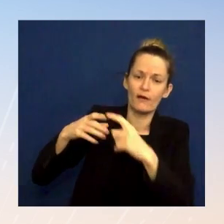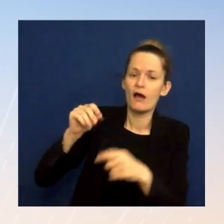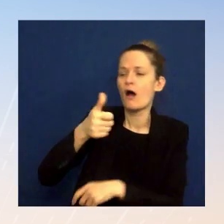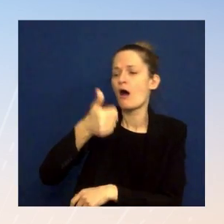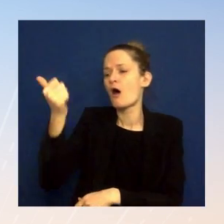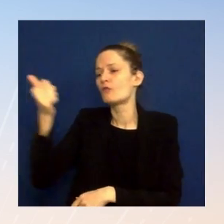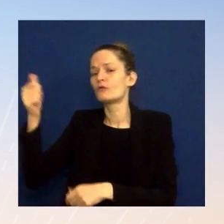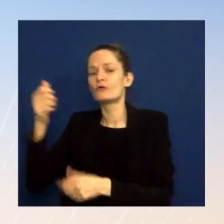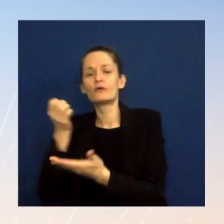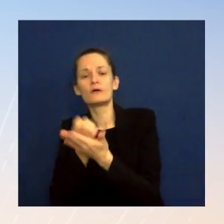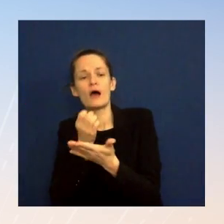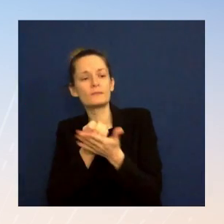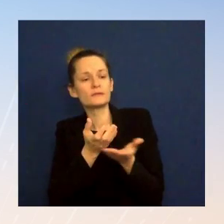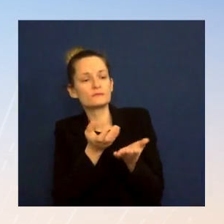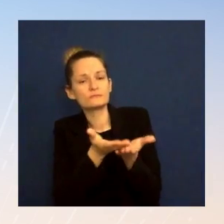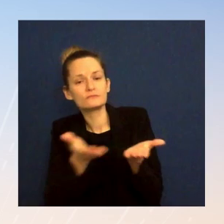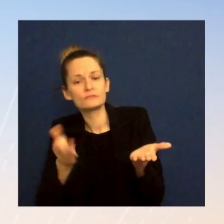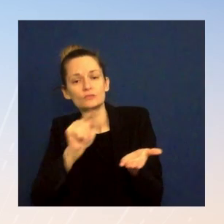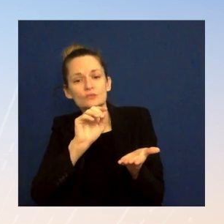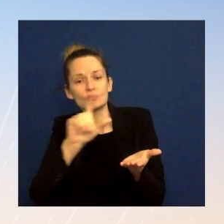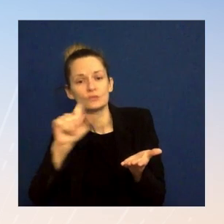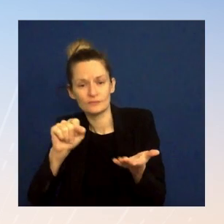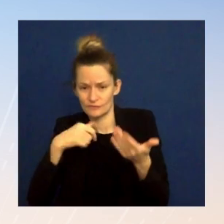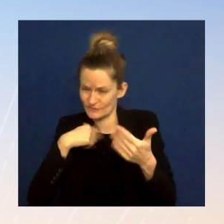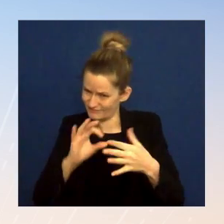with regional actors and other key countries